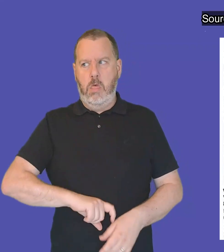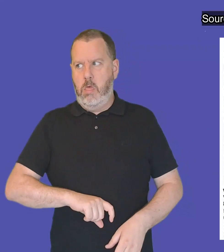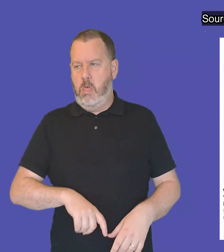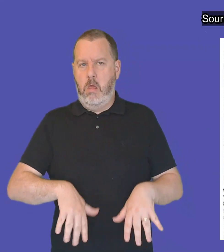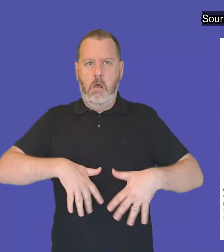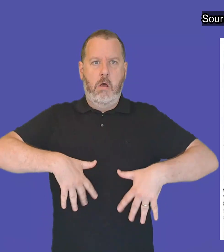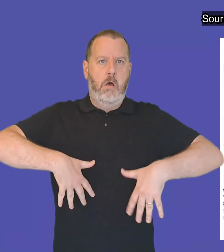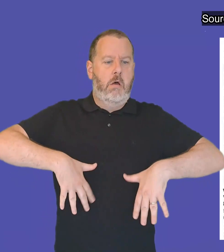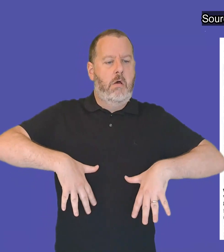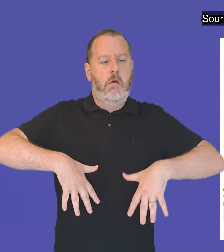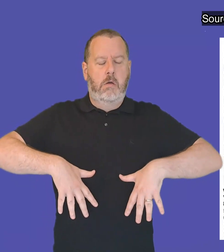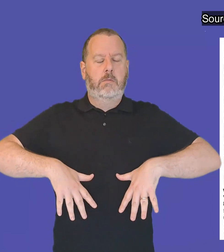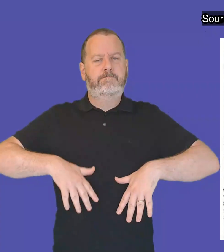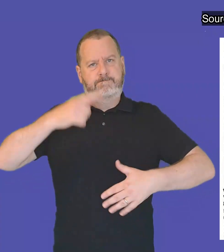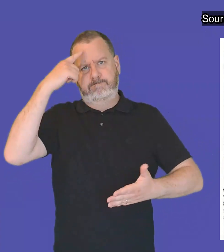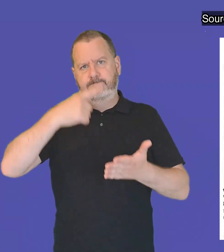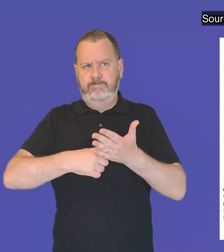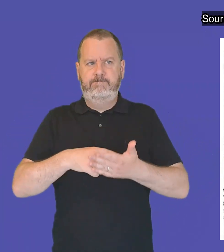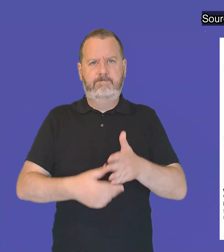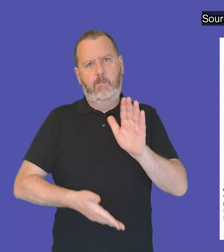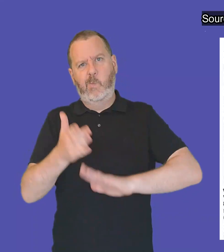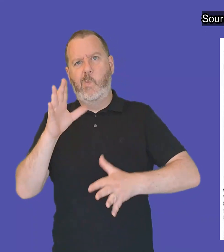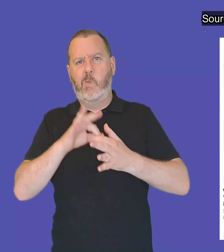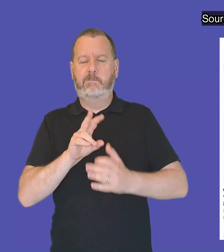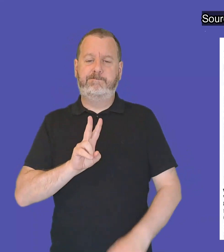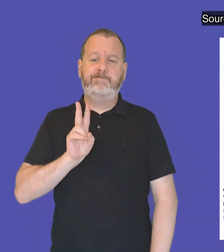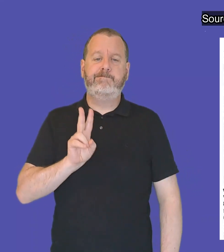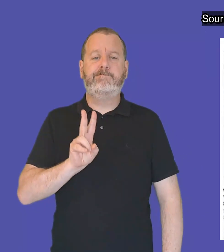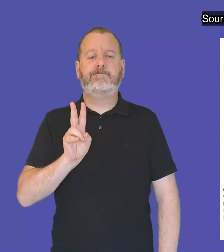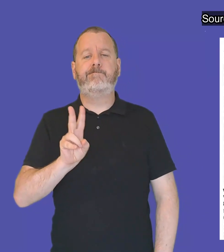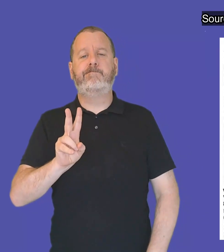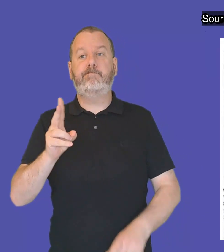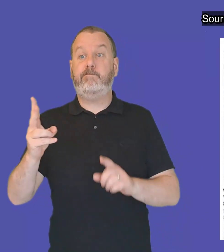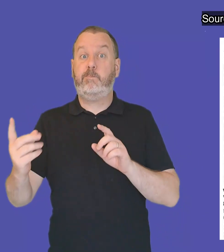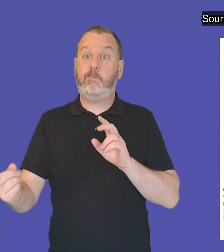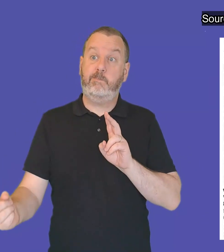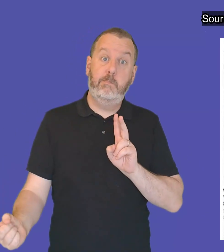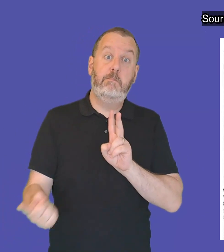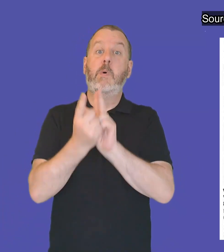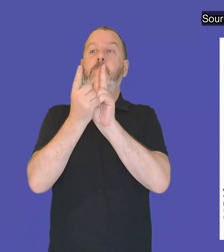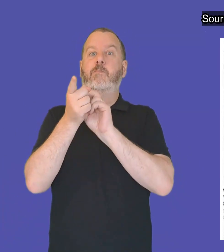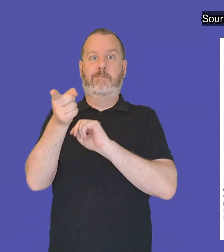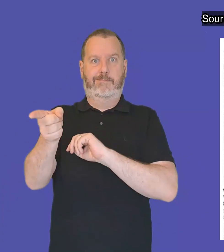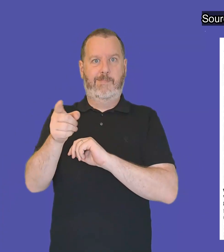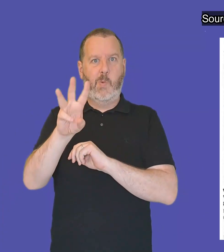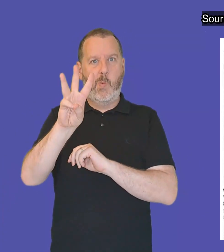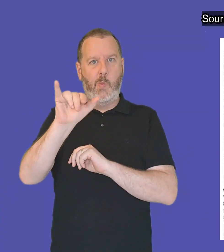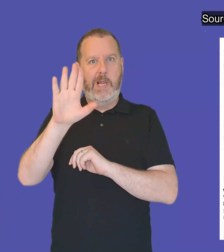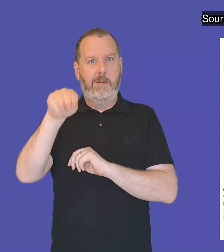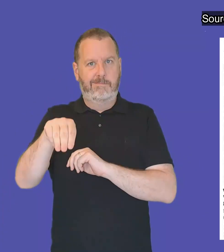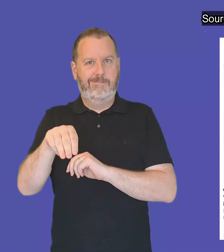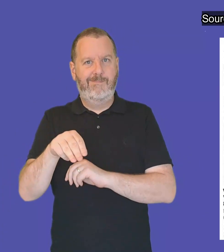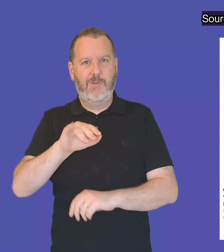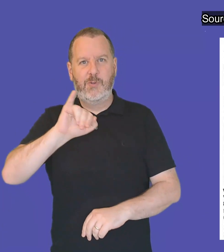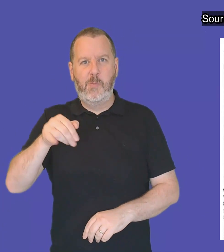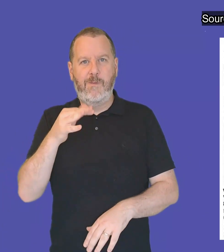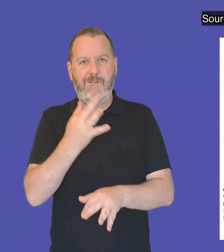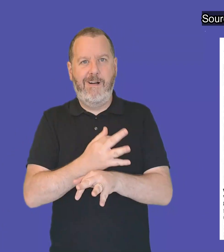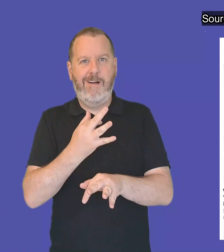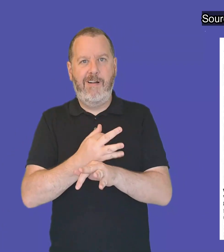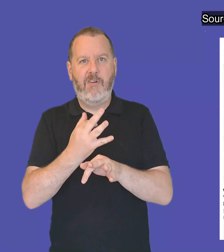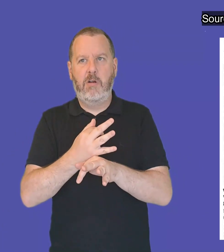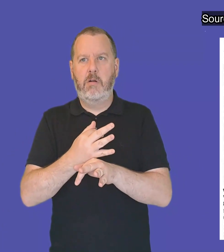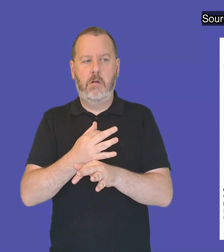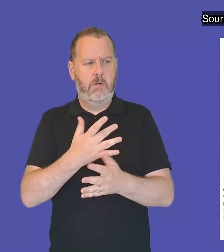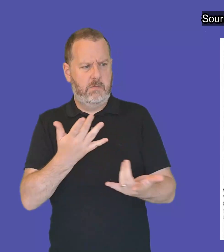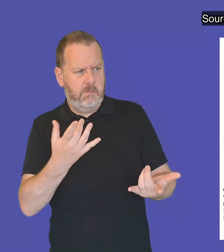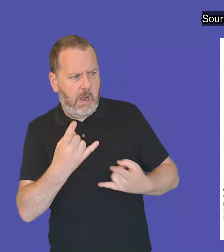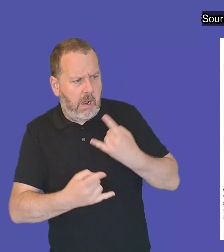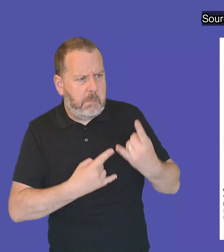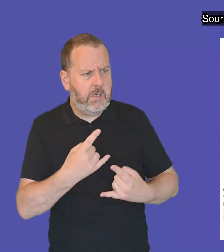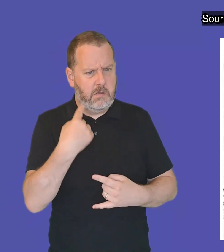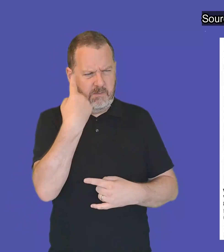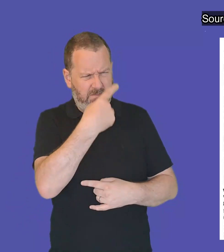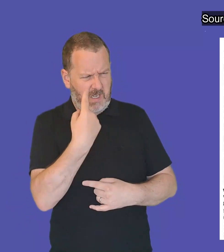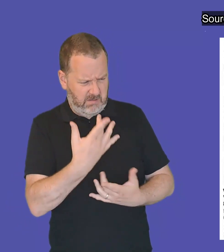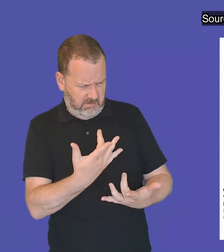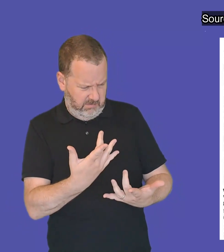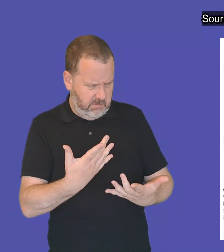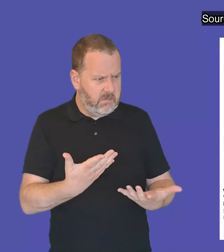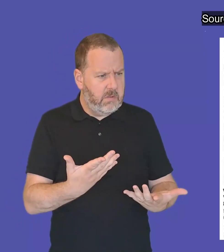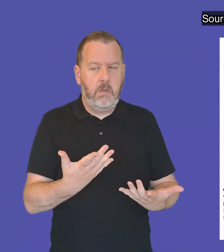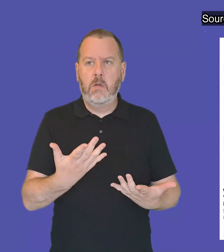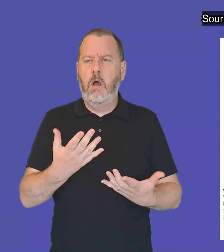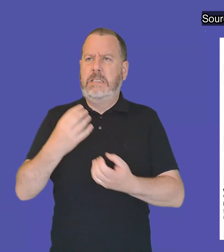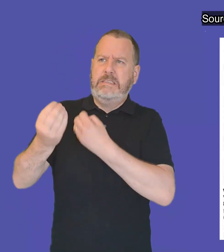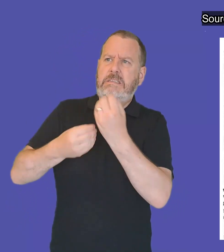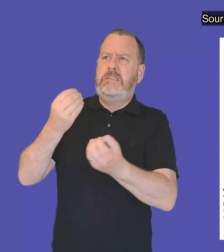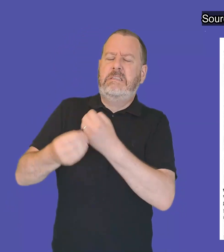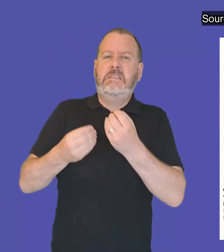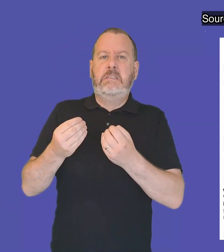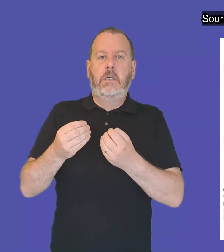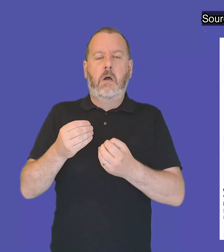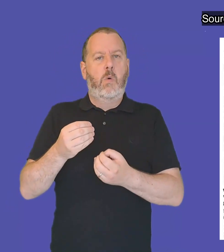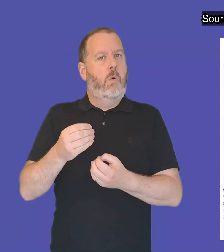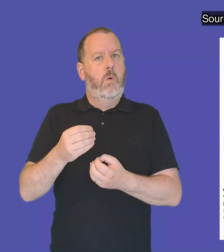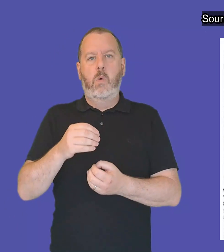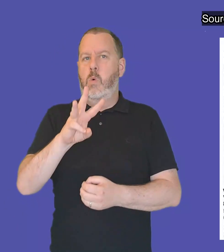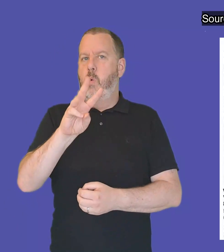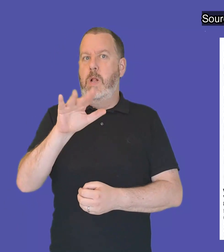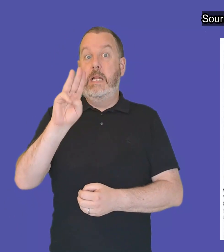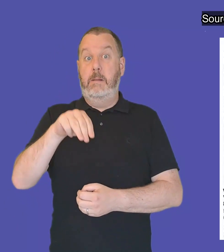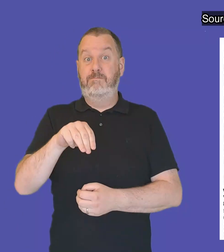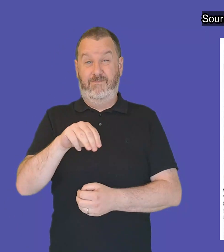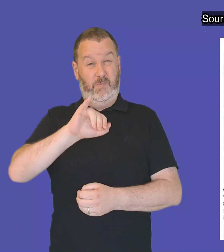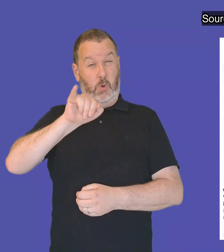On the road home, the two shocked boys met William Napier - and told him what had happened.